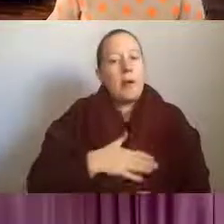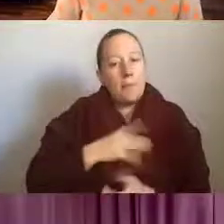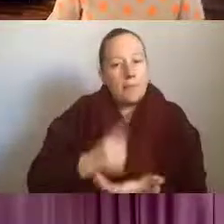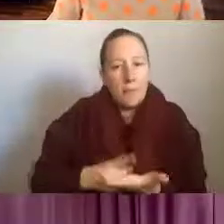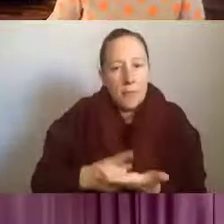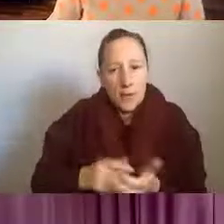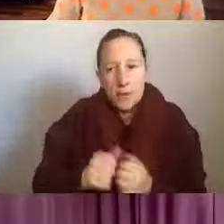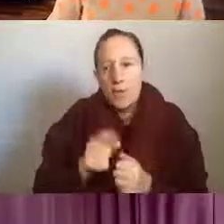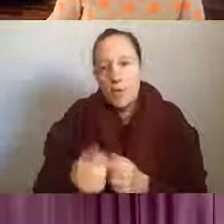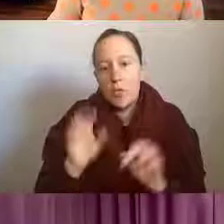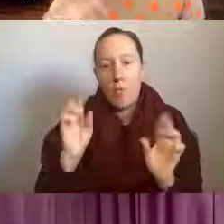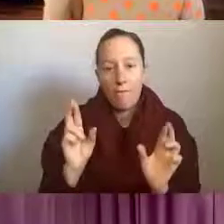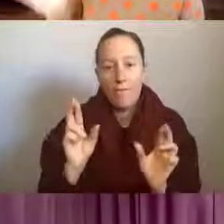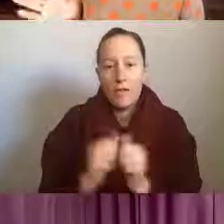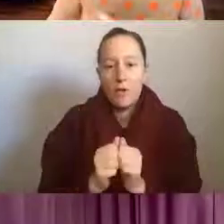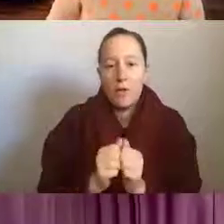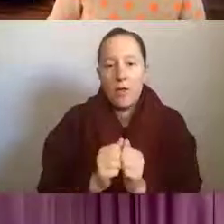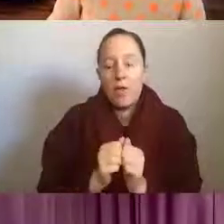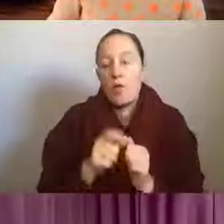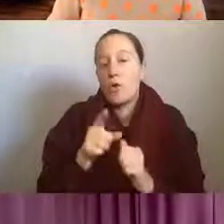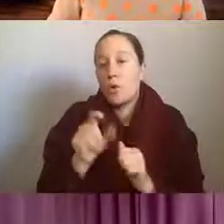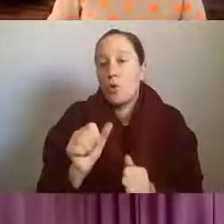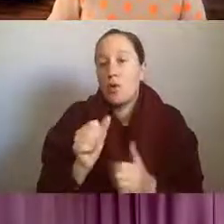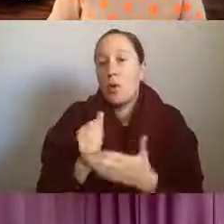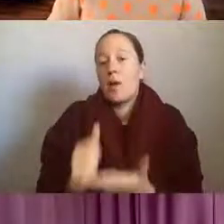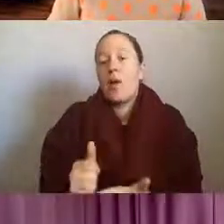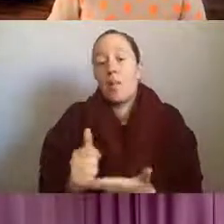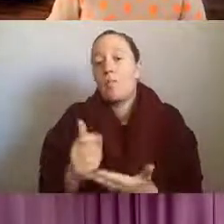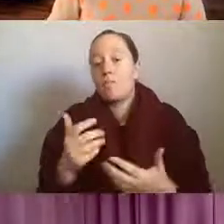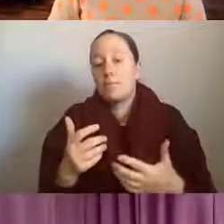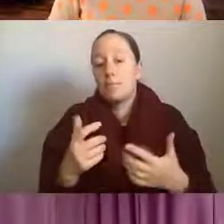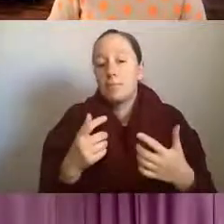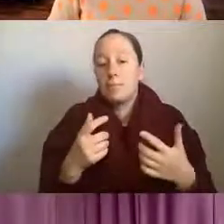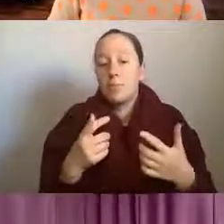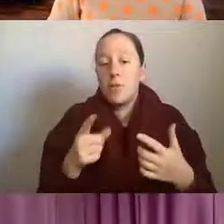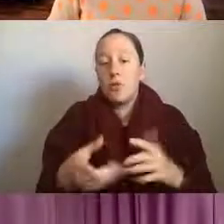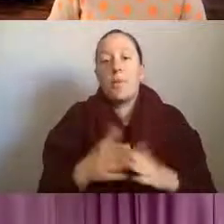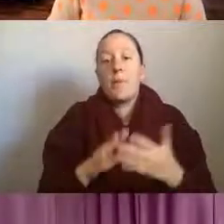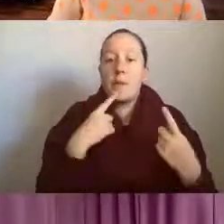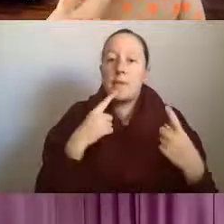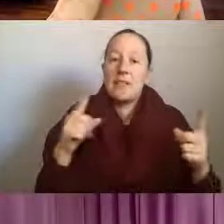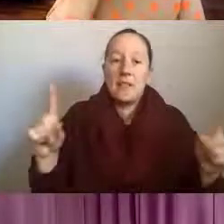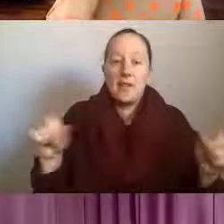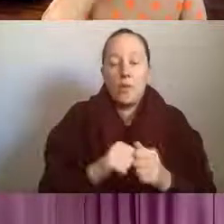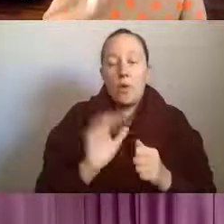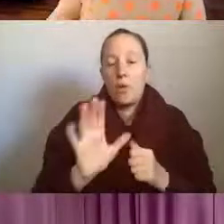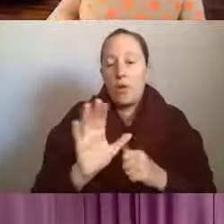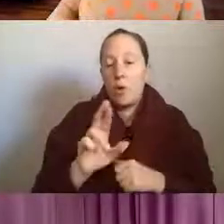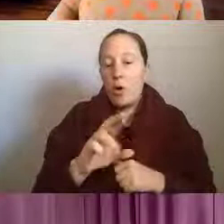together, you can help you get successful with this R15 application. All right.